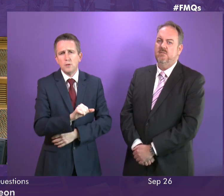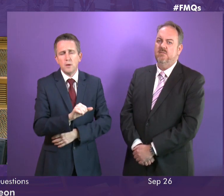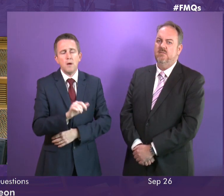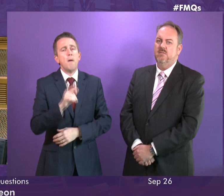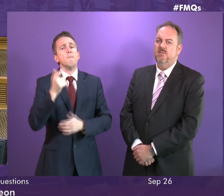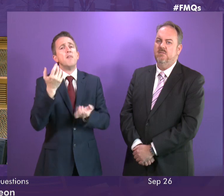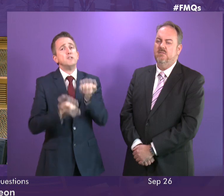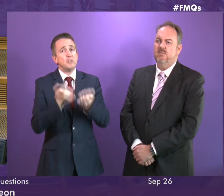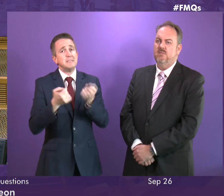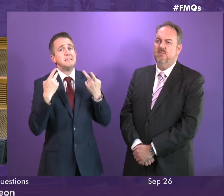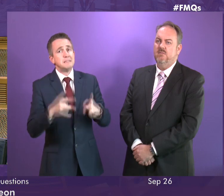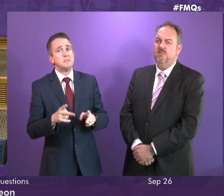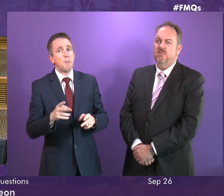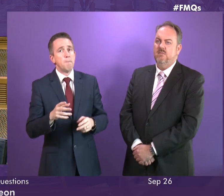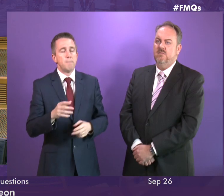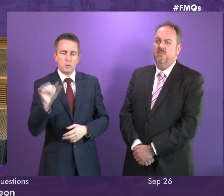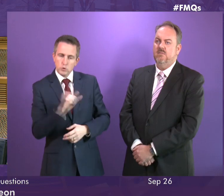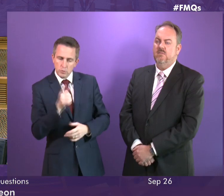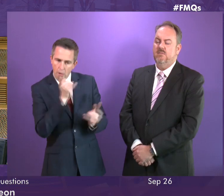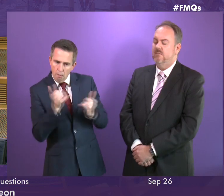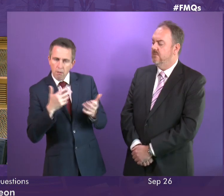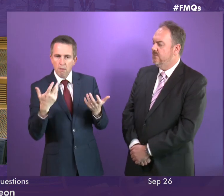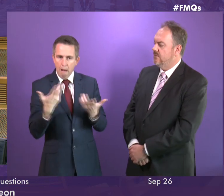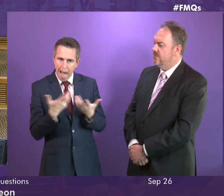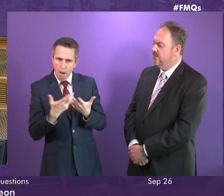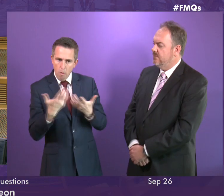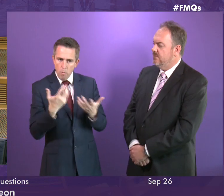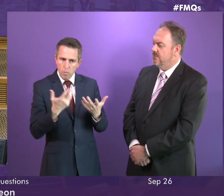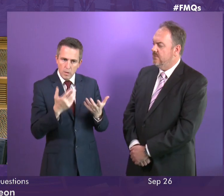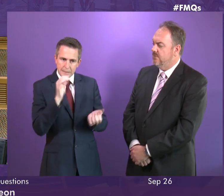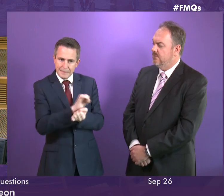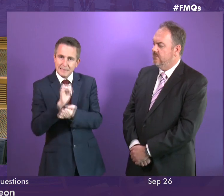our justice system is not that we send too few people to prison; it is how we make sentencing